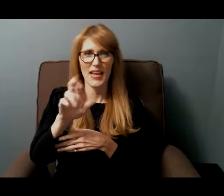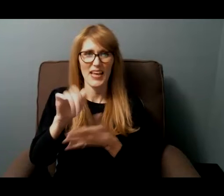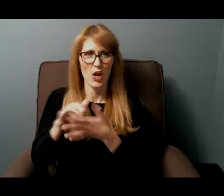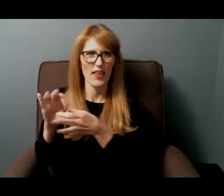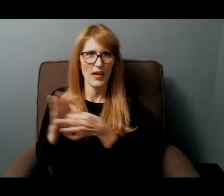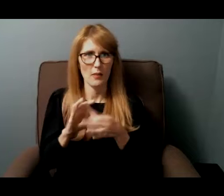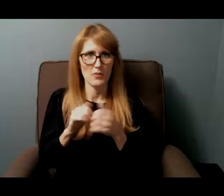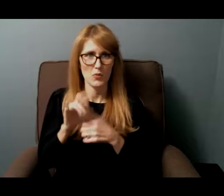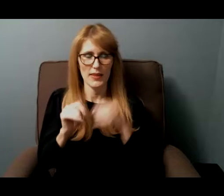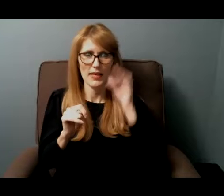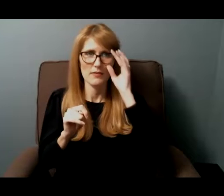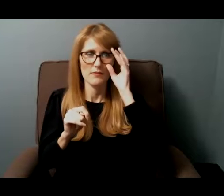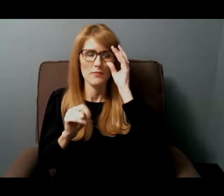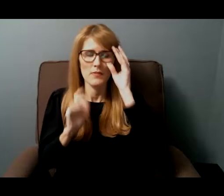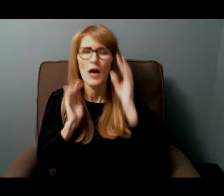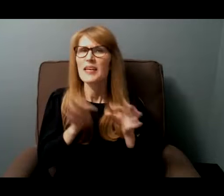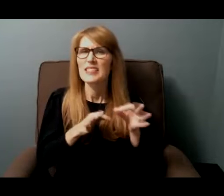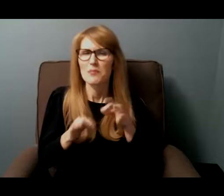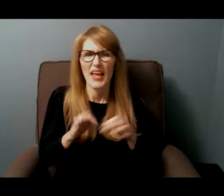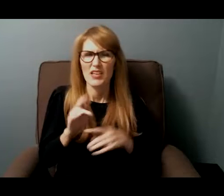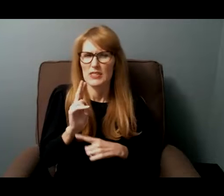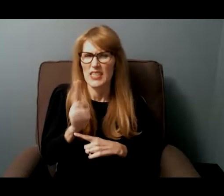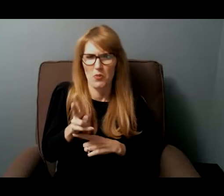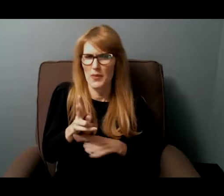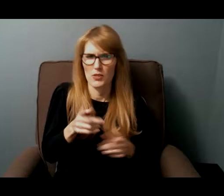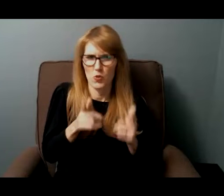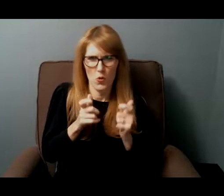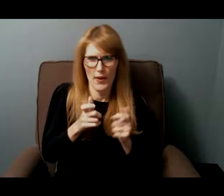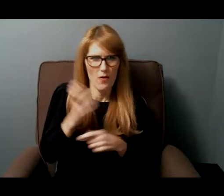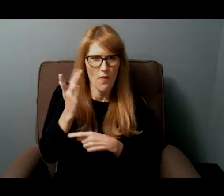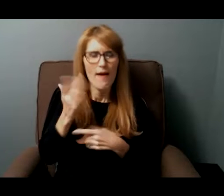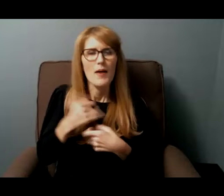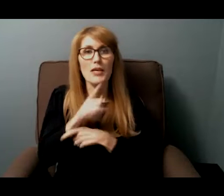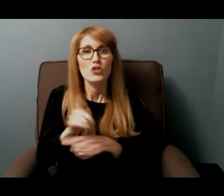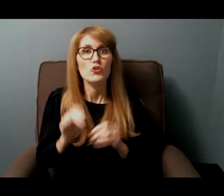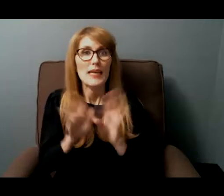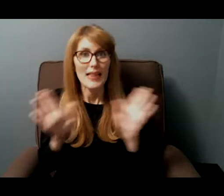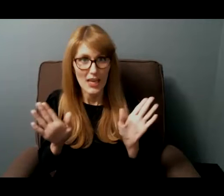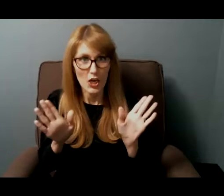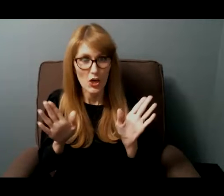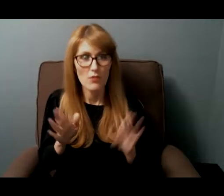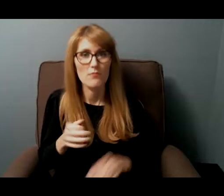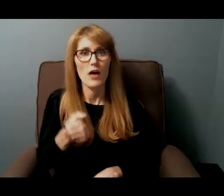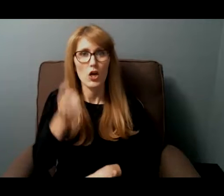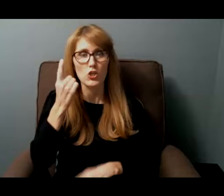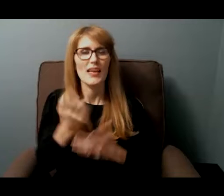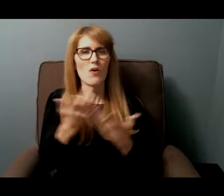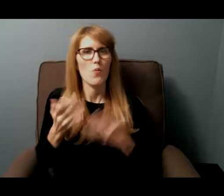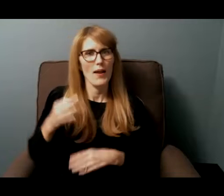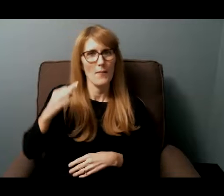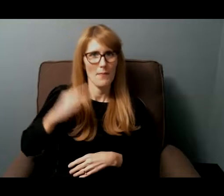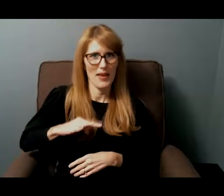couple minutes to do that is to make sure you are clear what benefit this webinar is about. Social